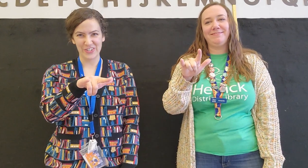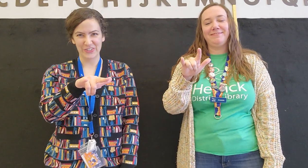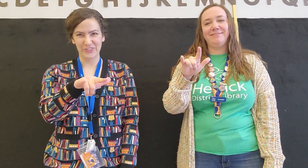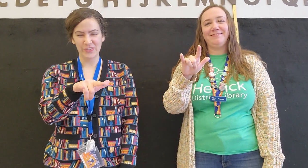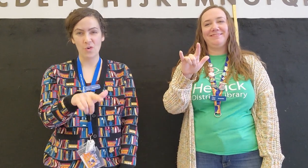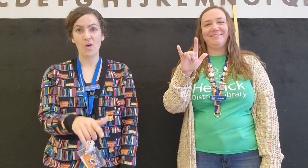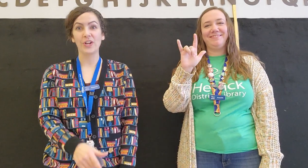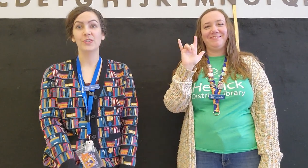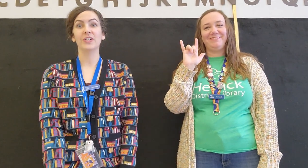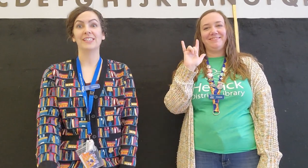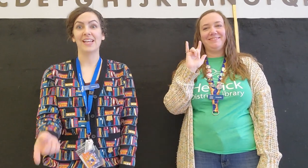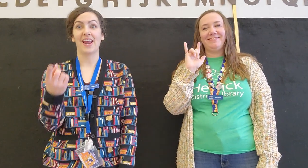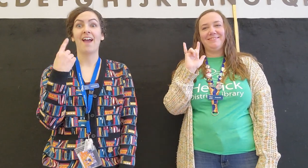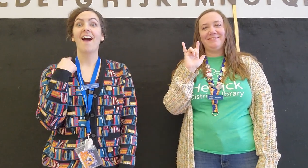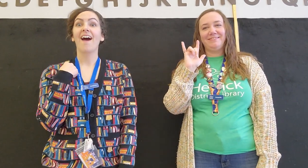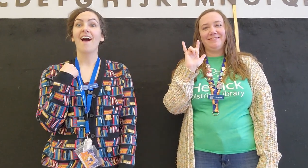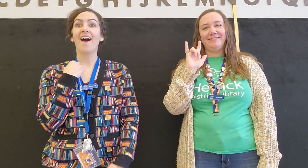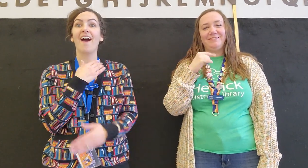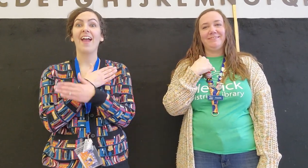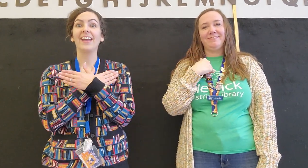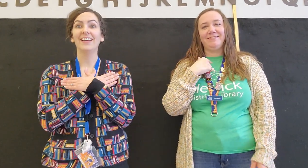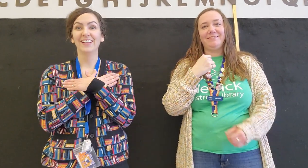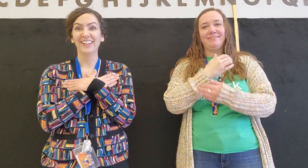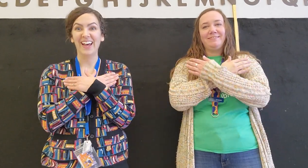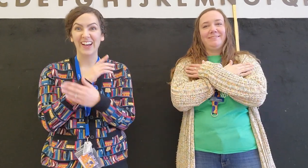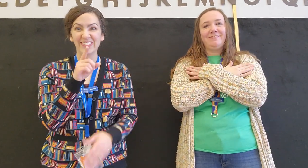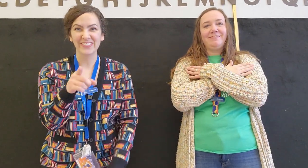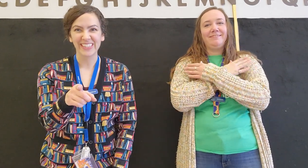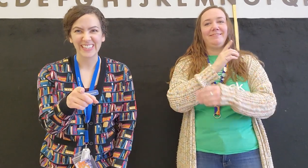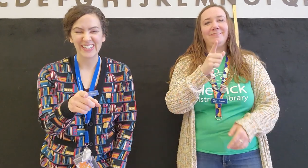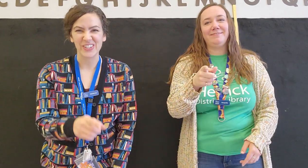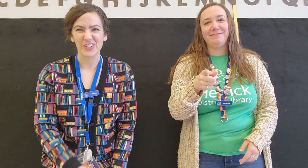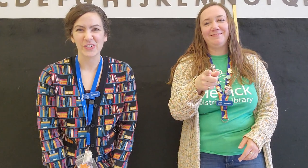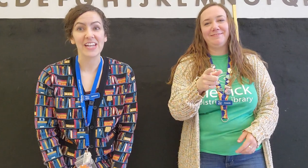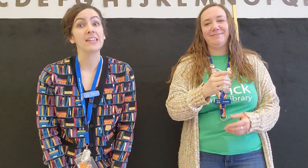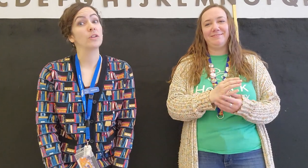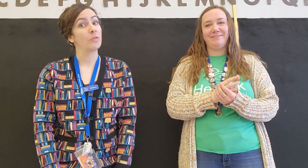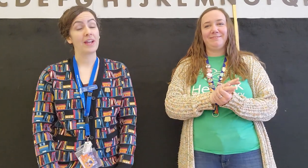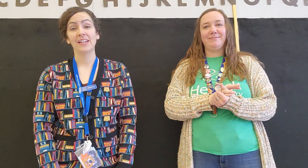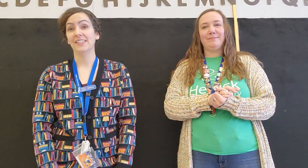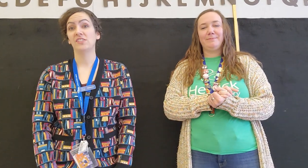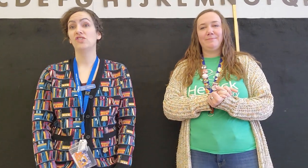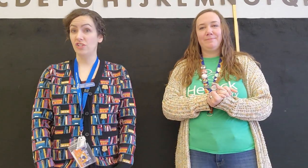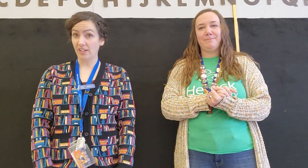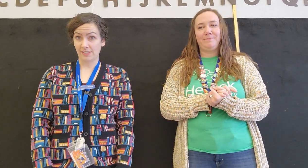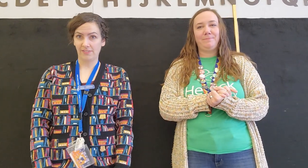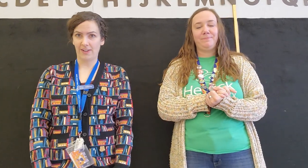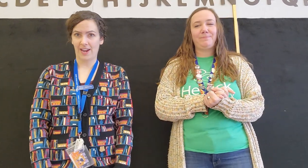Or you can say I love you. Either way is just fine.